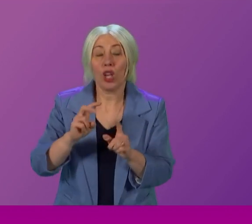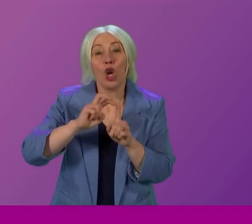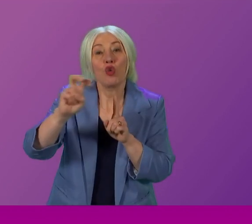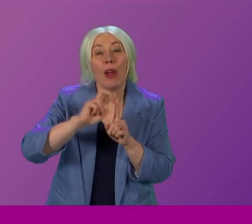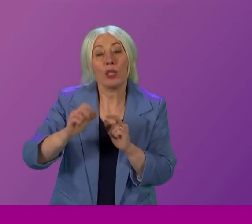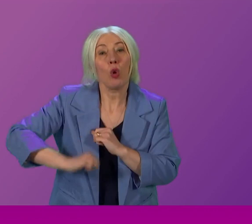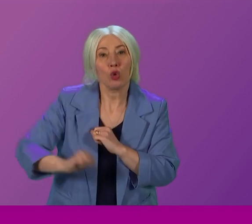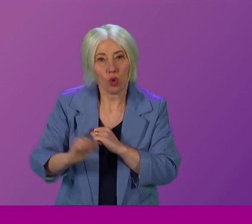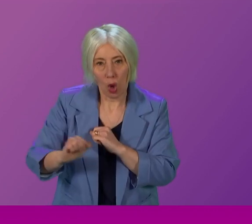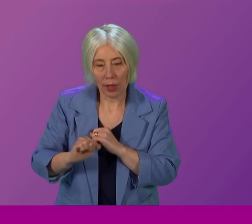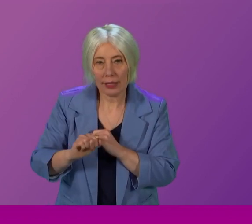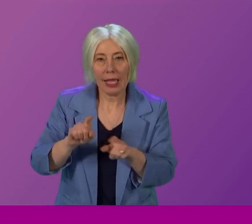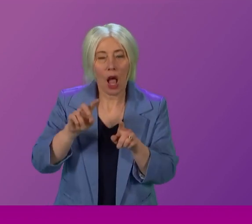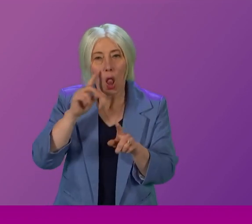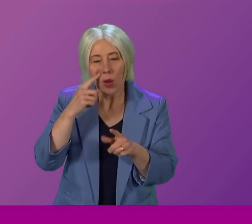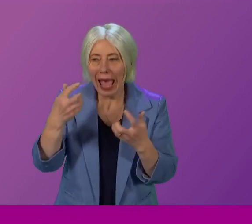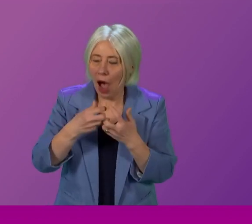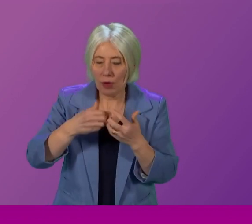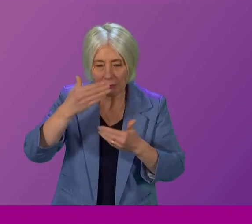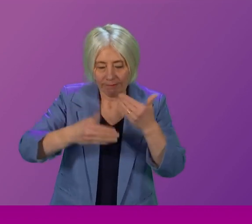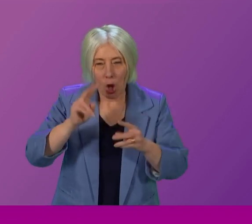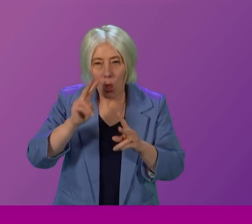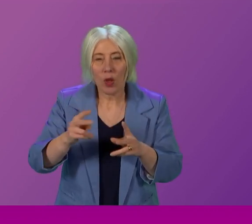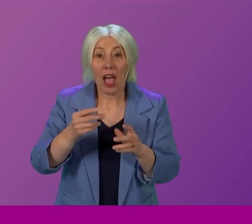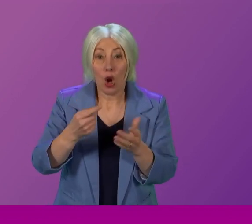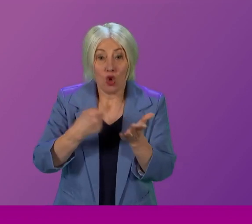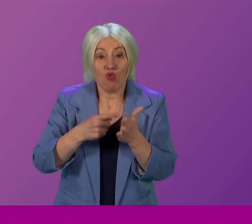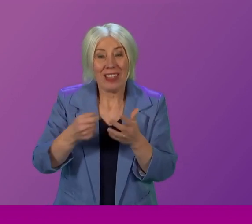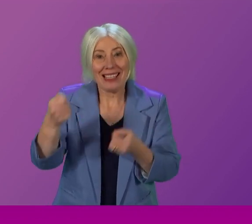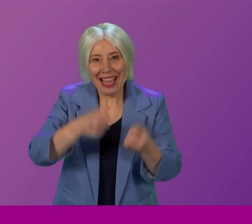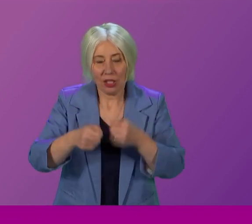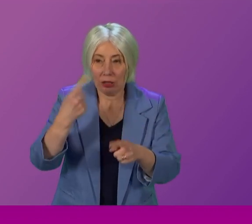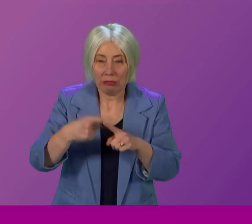on the necessary preparatory steps for the urgent retendering, with the aim of achieving a contract